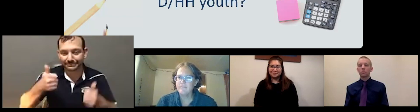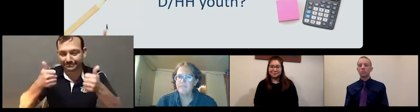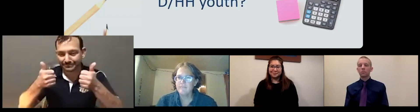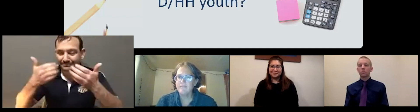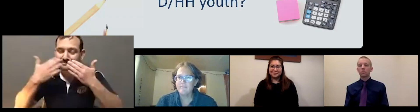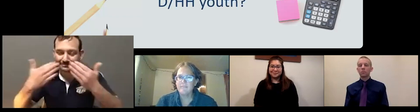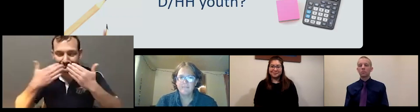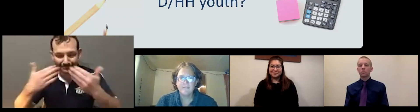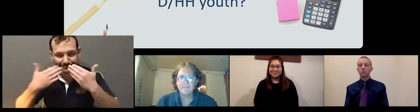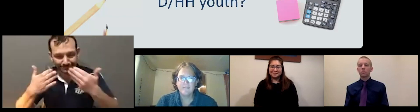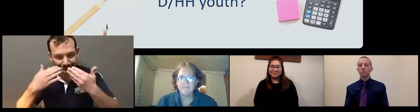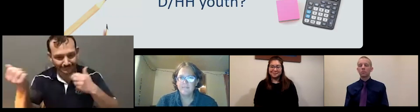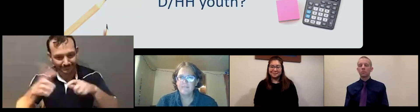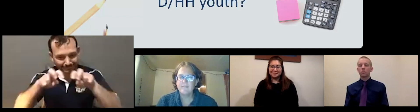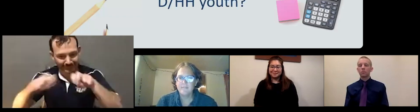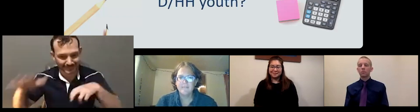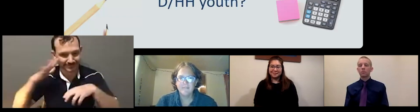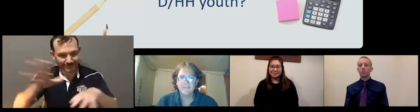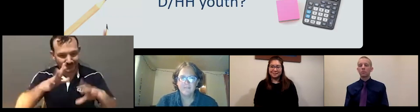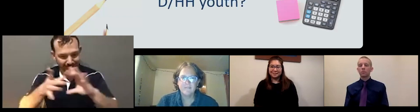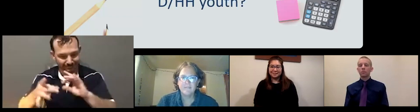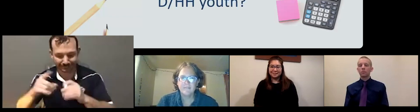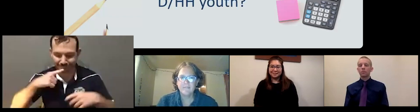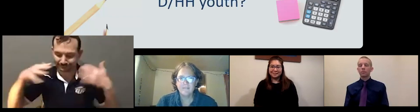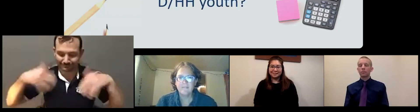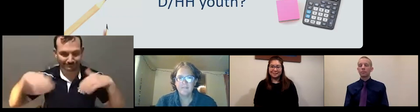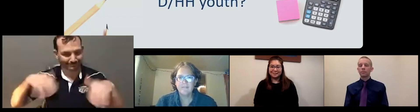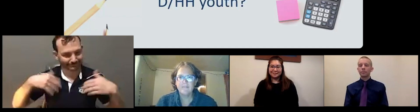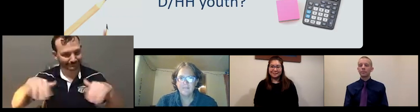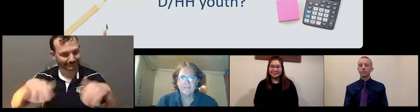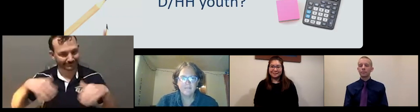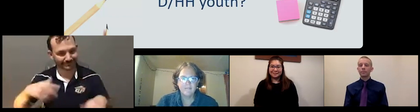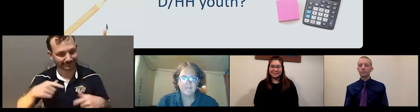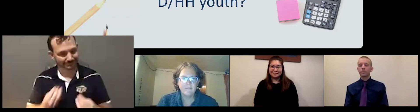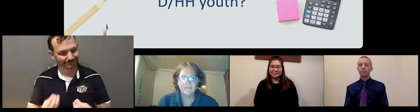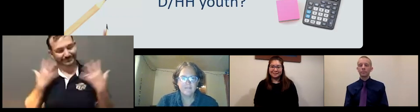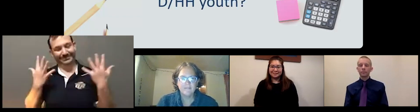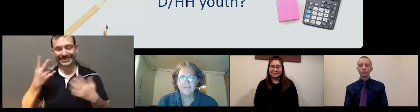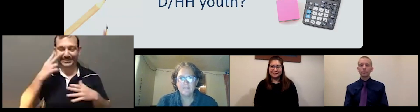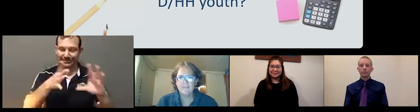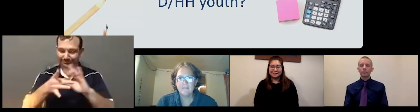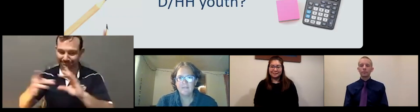Thank you to all panelists for your comments, I was inspired by what you shared.